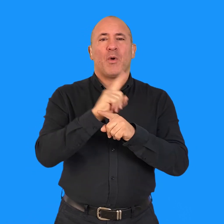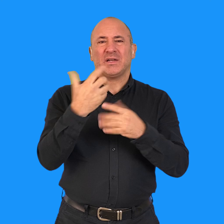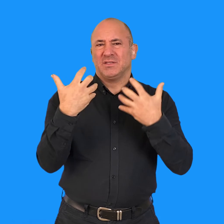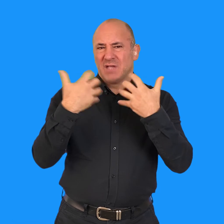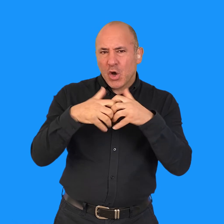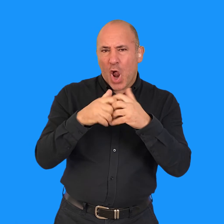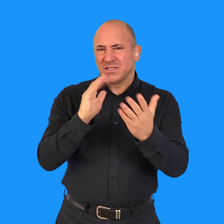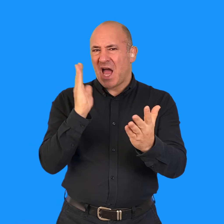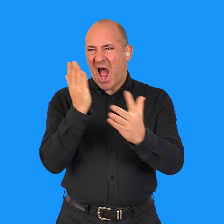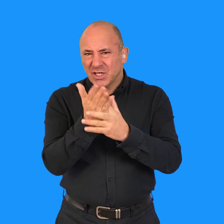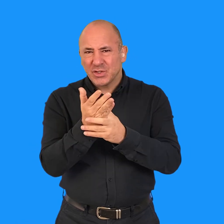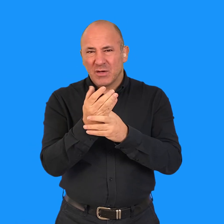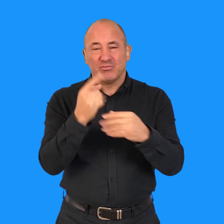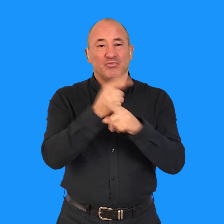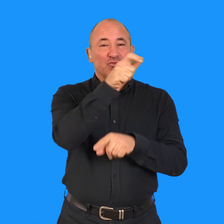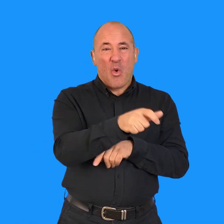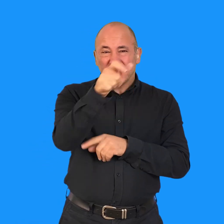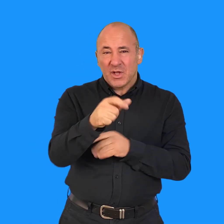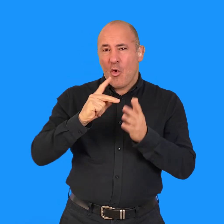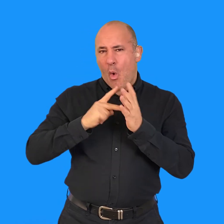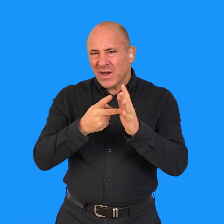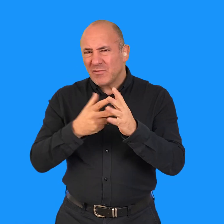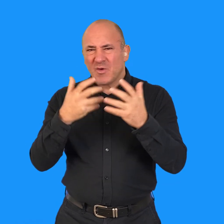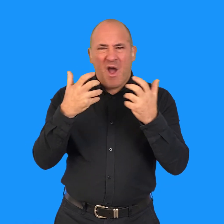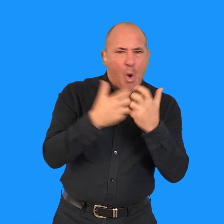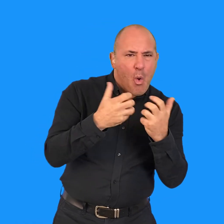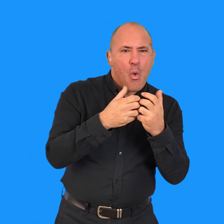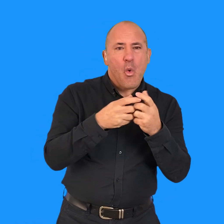talking to practitioners and organizations about how,